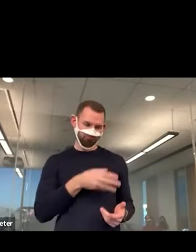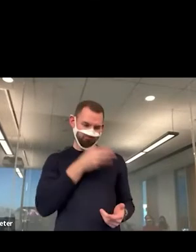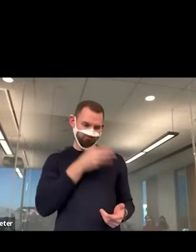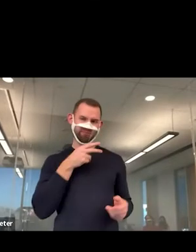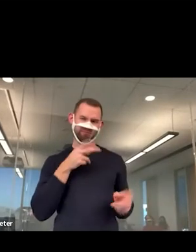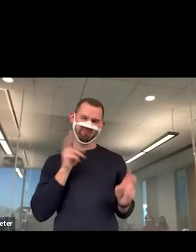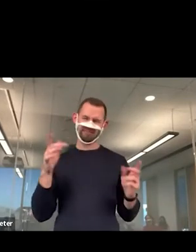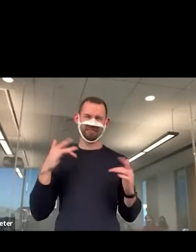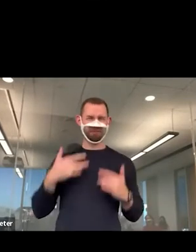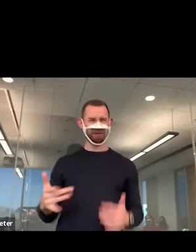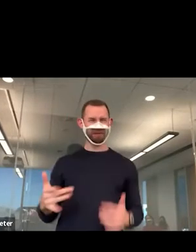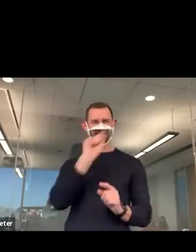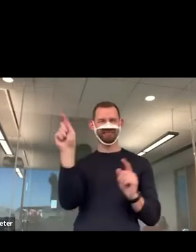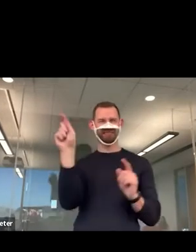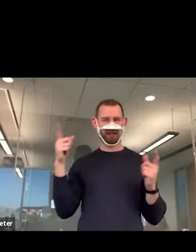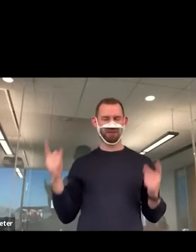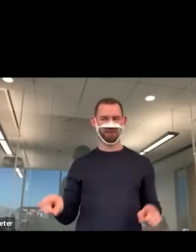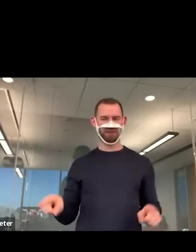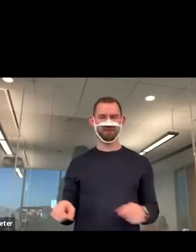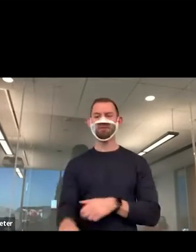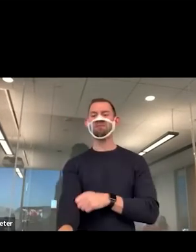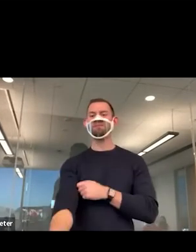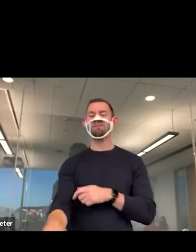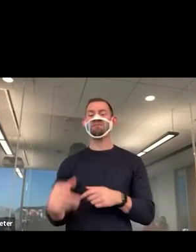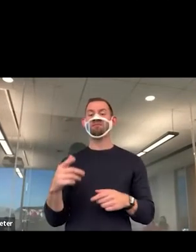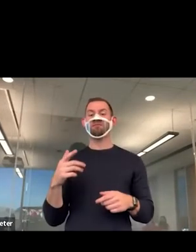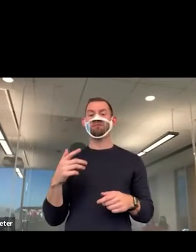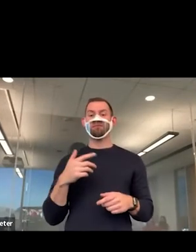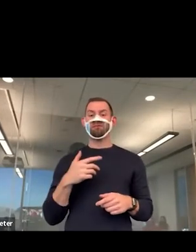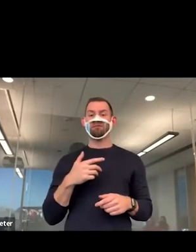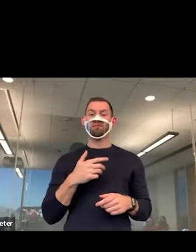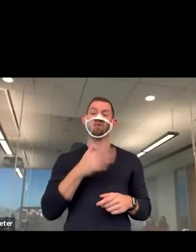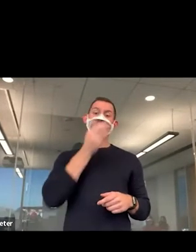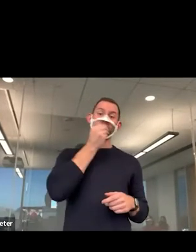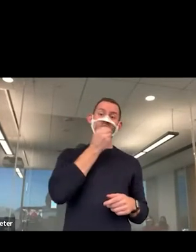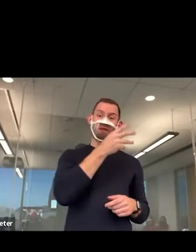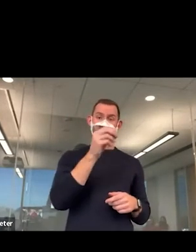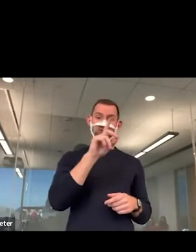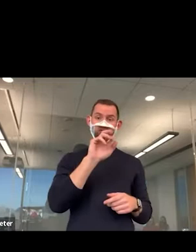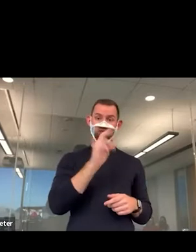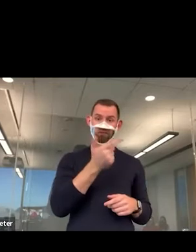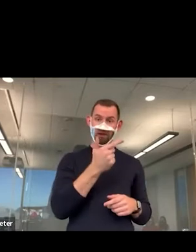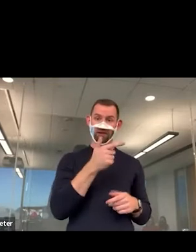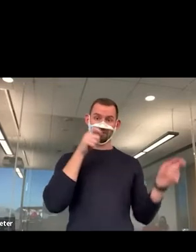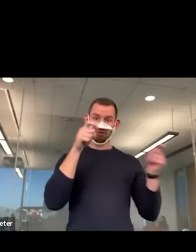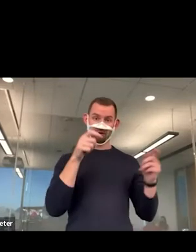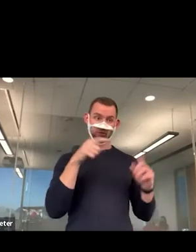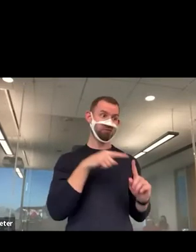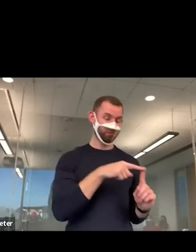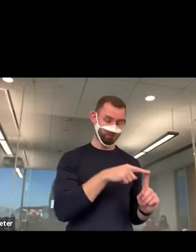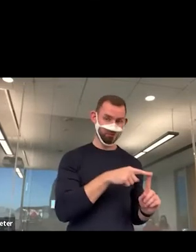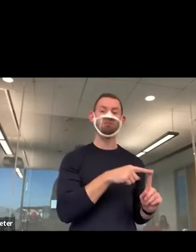drug administration and i i said earlier i i like the legal side of it i decide to go to law school